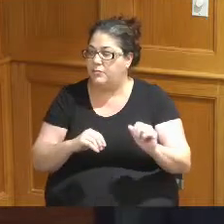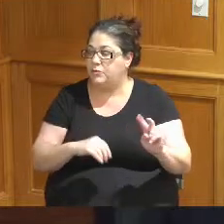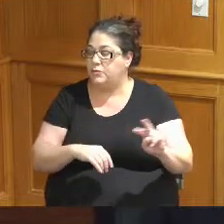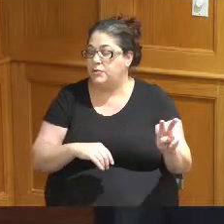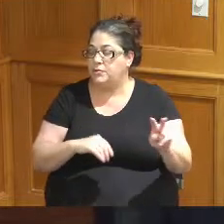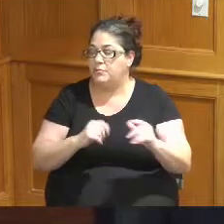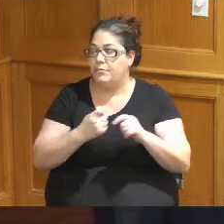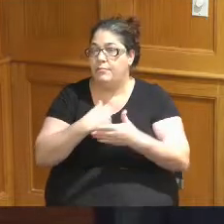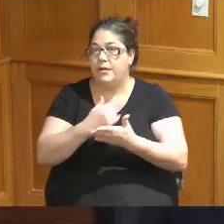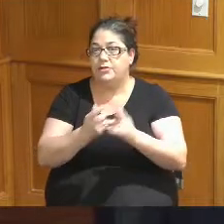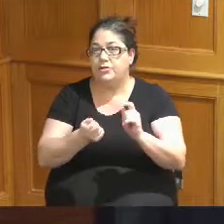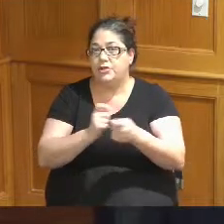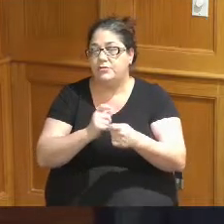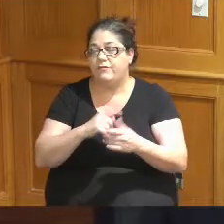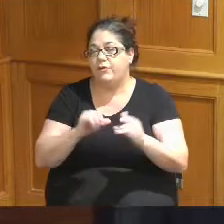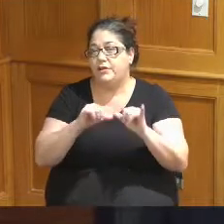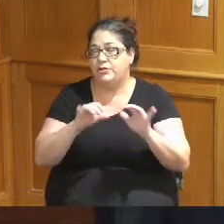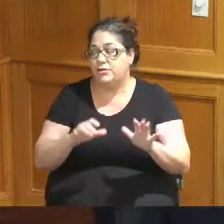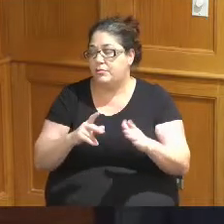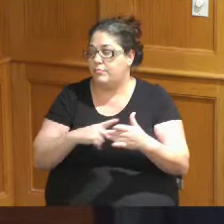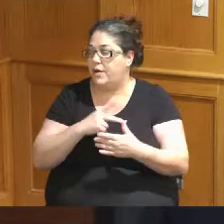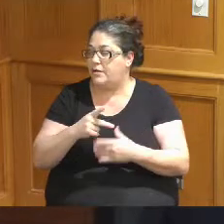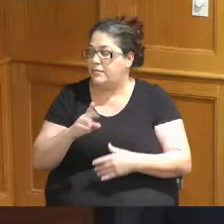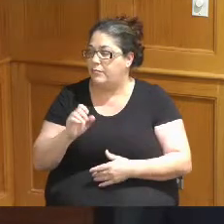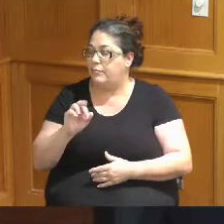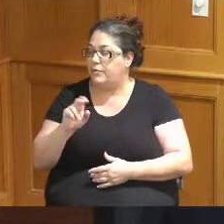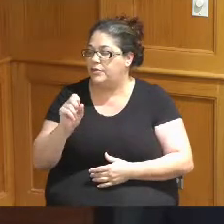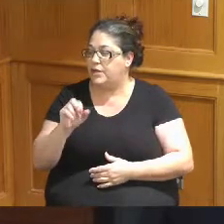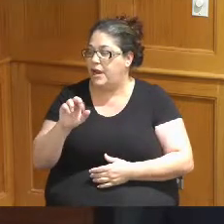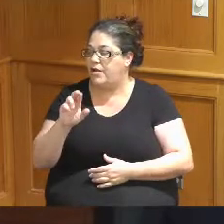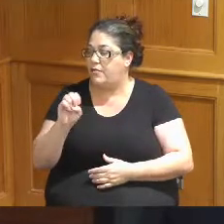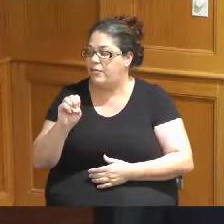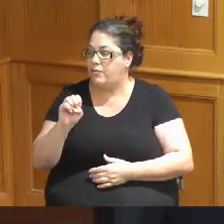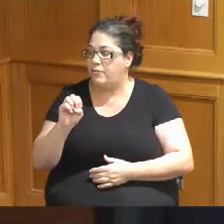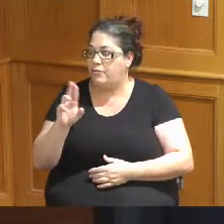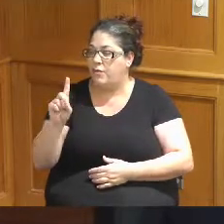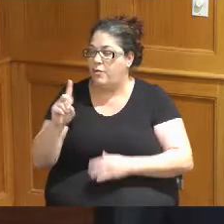for Engineer projects this is for Berkshire Road Bridge and East Miami River Road and the